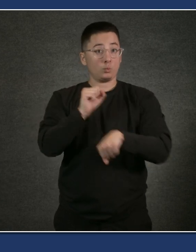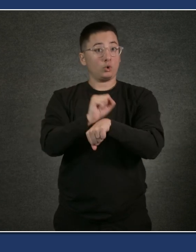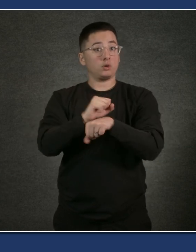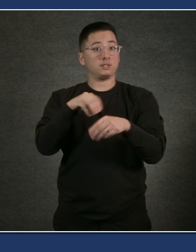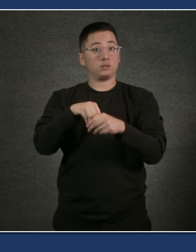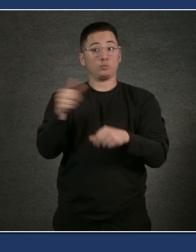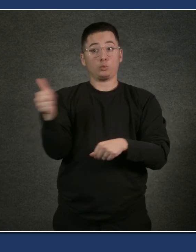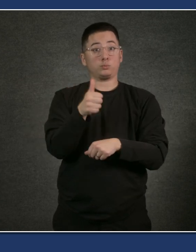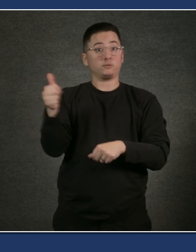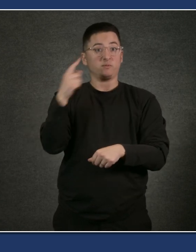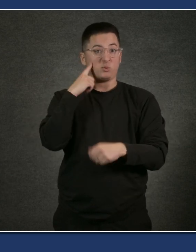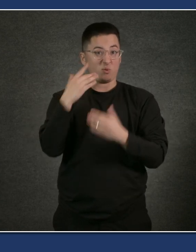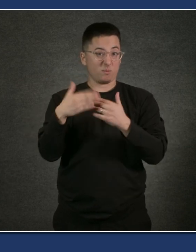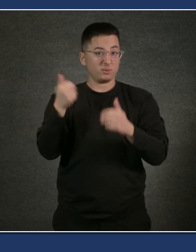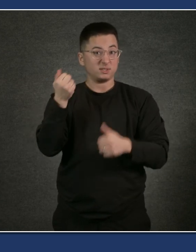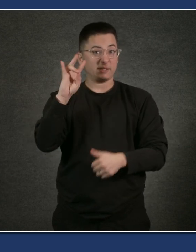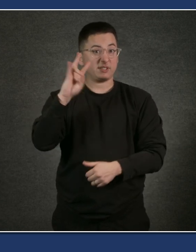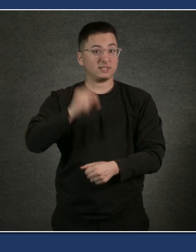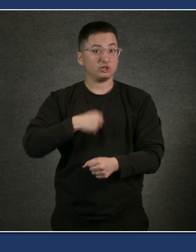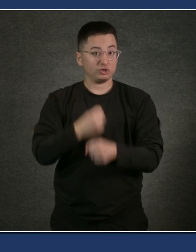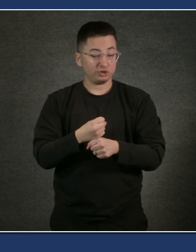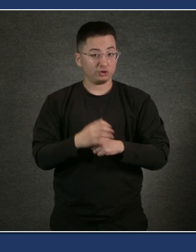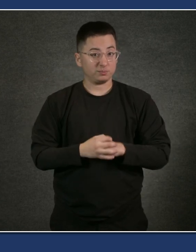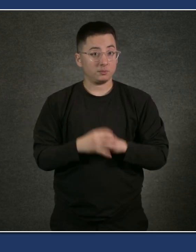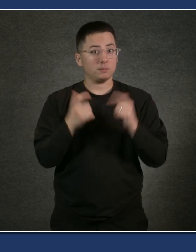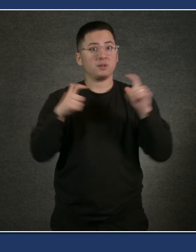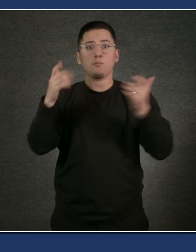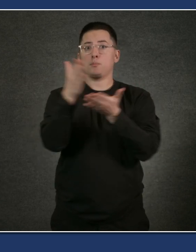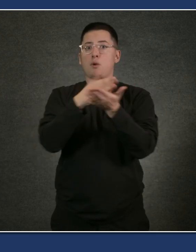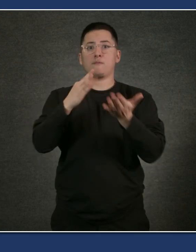I've worked in transportation for almost 17 years.